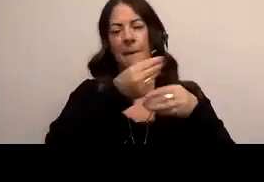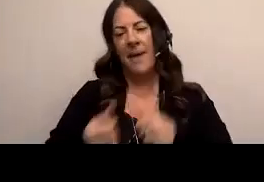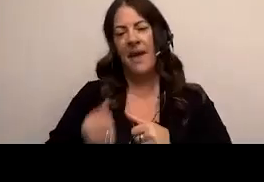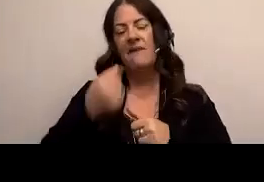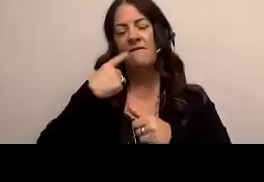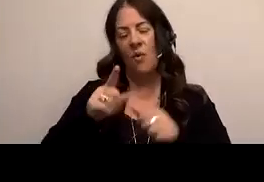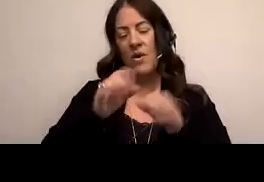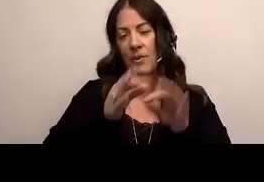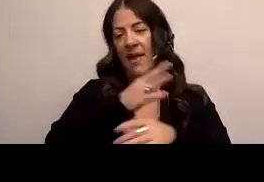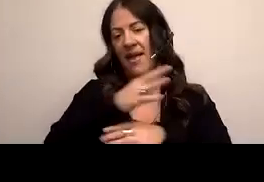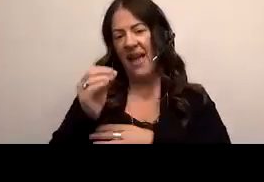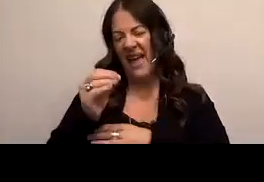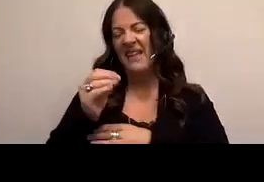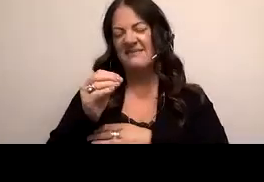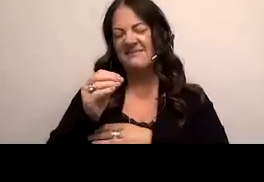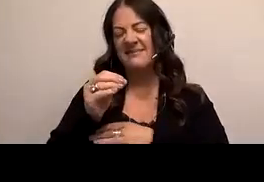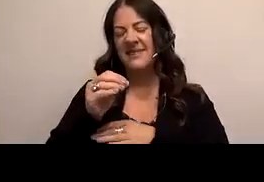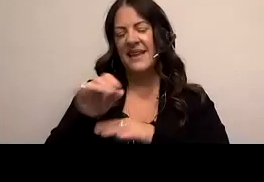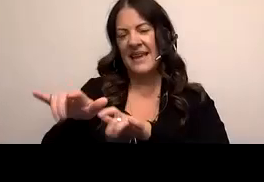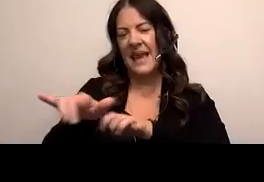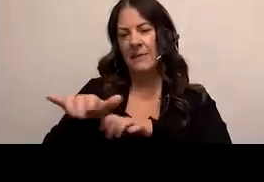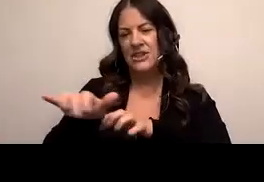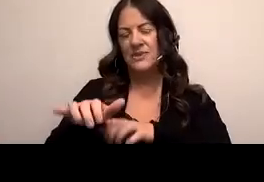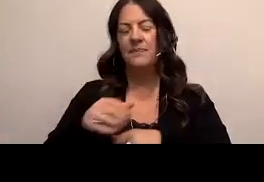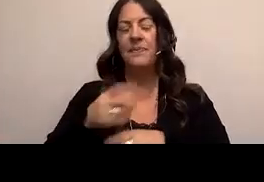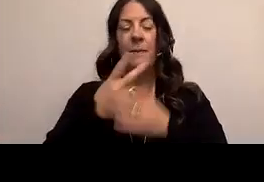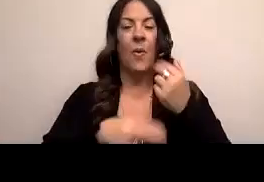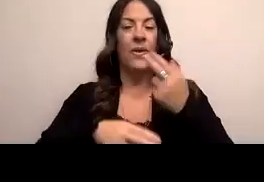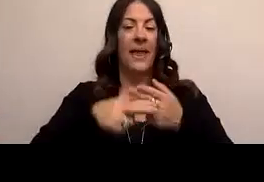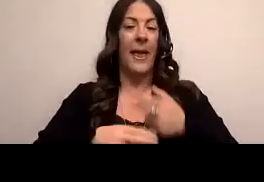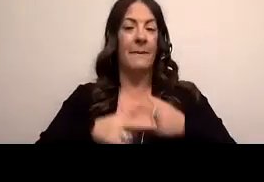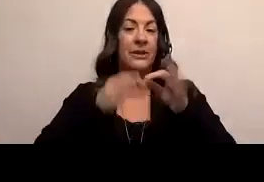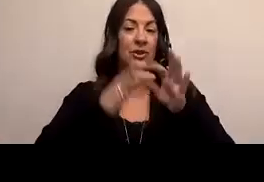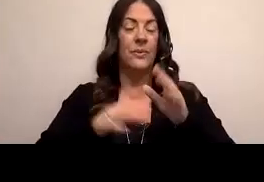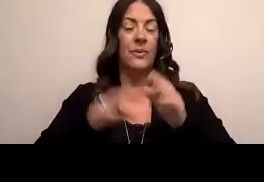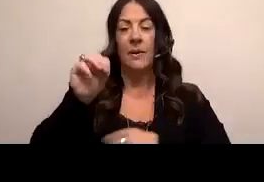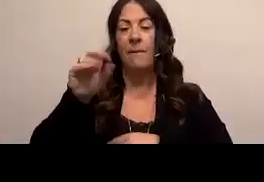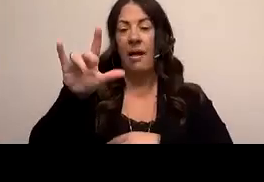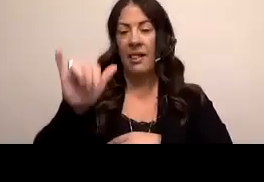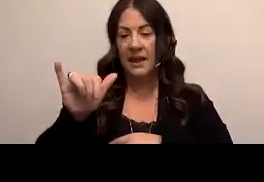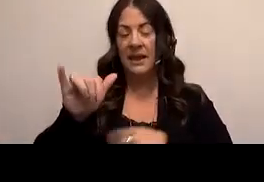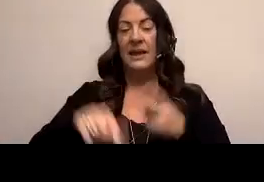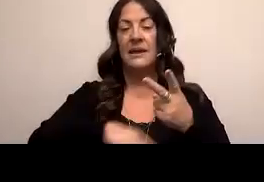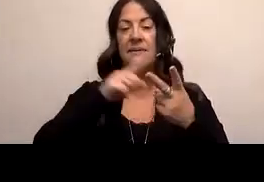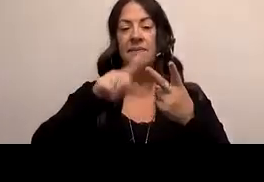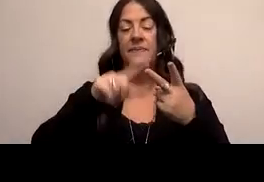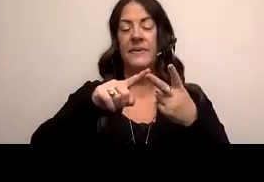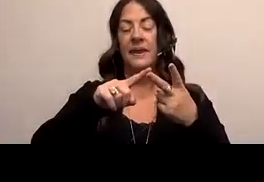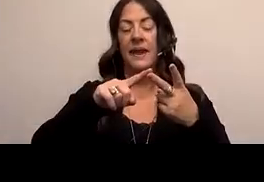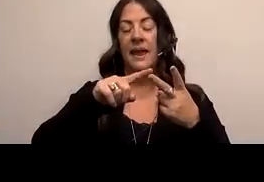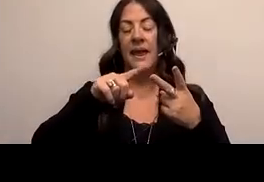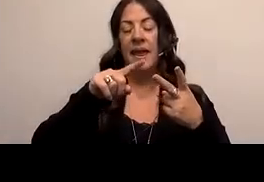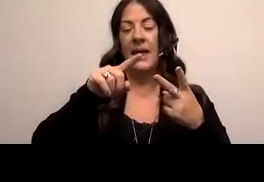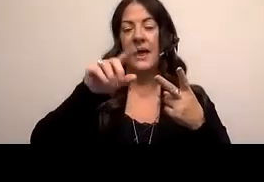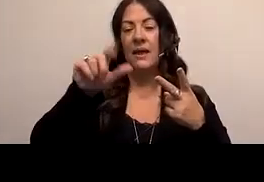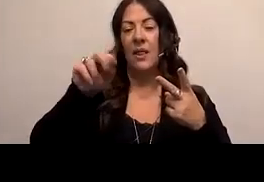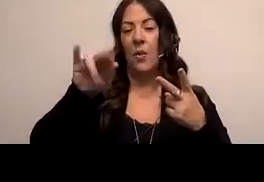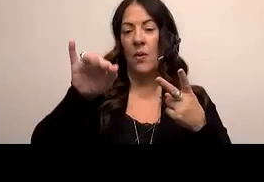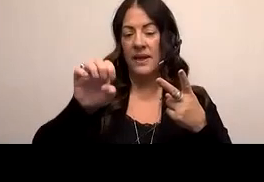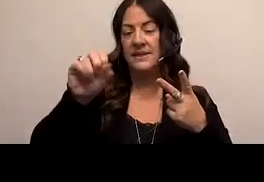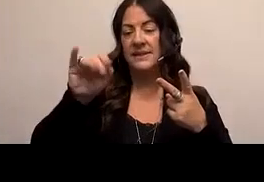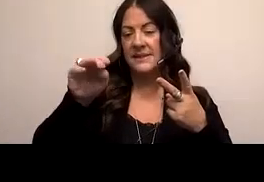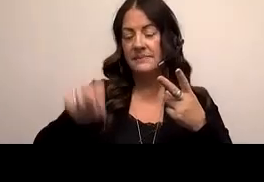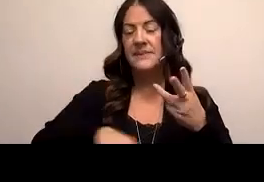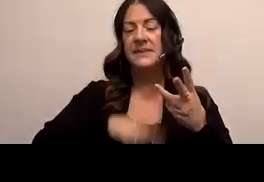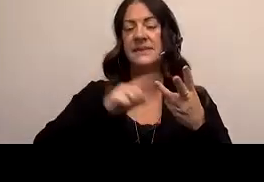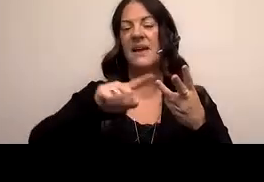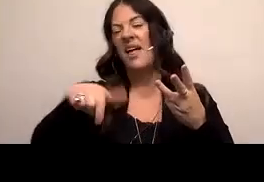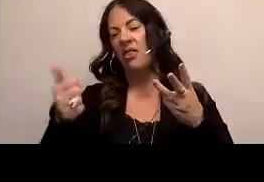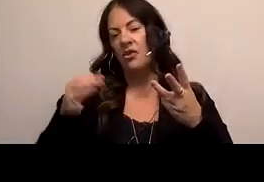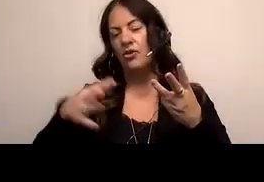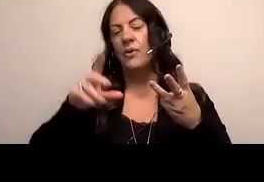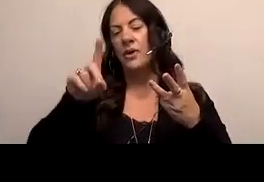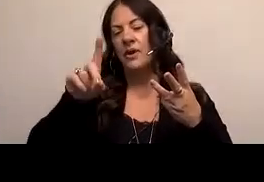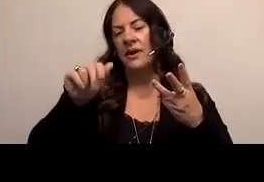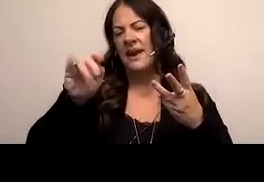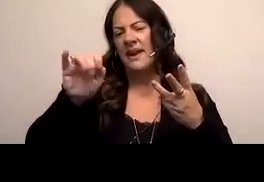IS FOLLOW MOLLY BOWEN AND LORI SIMS AND INTERPRETER IS DANIELLE JOBIA AND THANK YOU ALL SO MUCH.